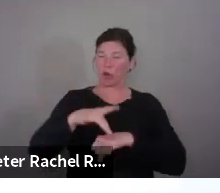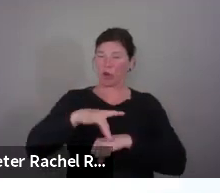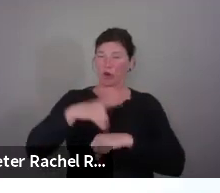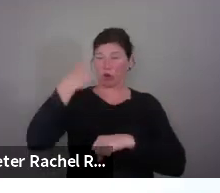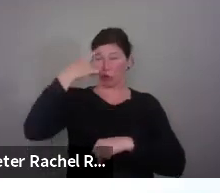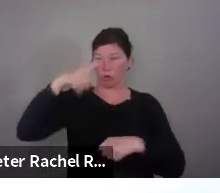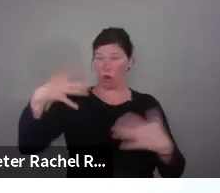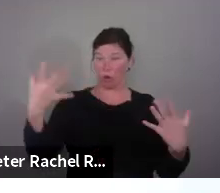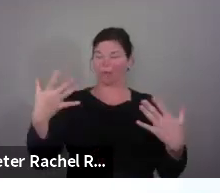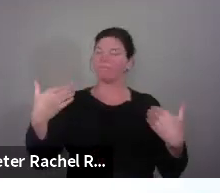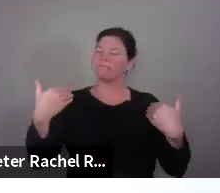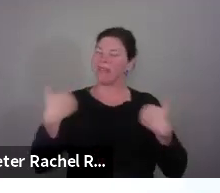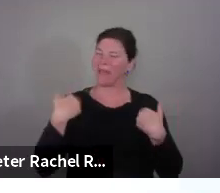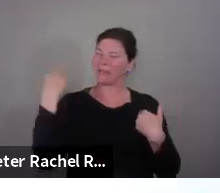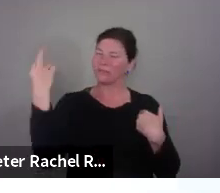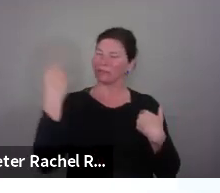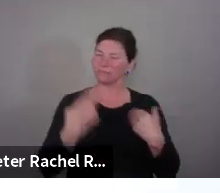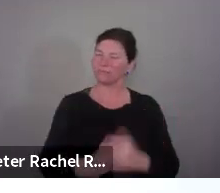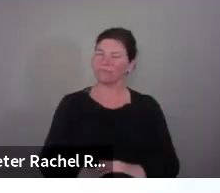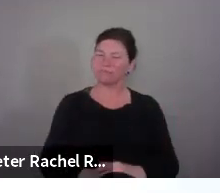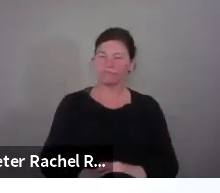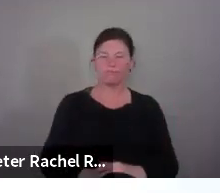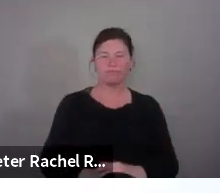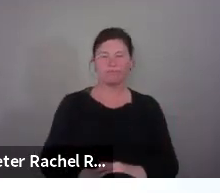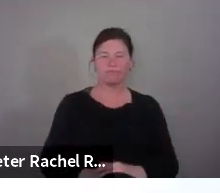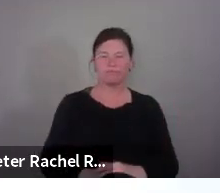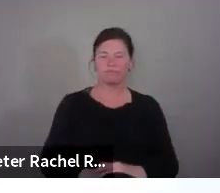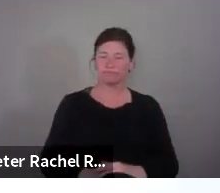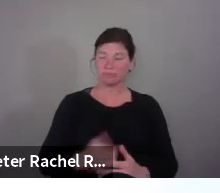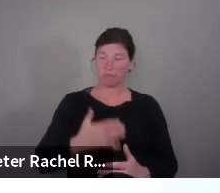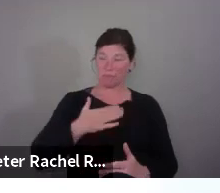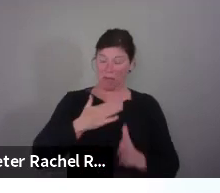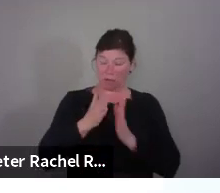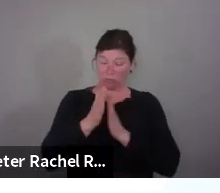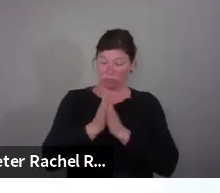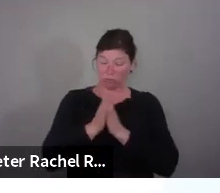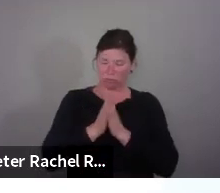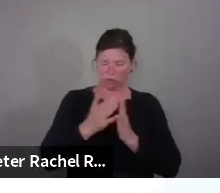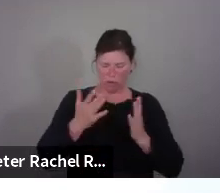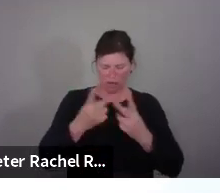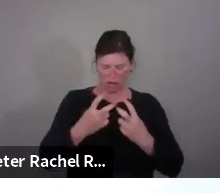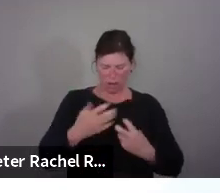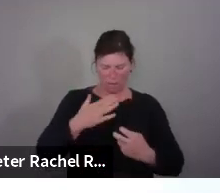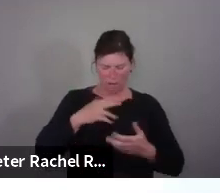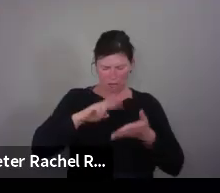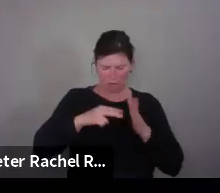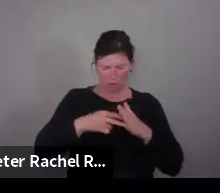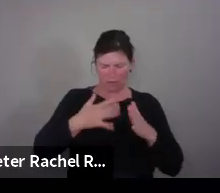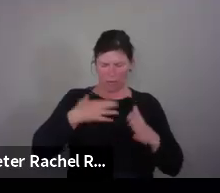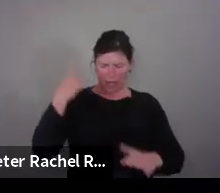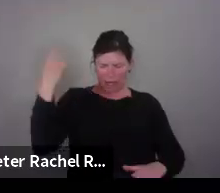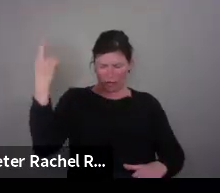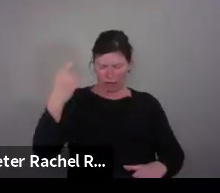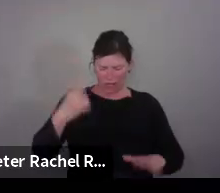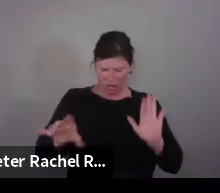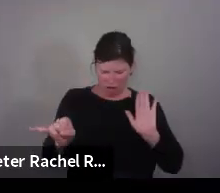It's called crib, 12:00:04 C-R 12:00:08 -I-B camp?